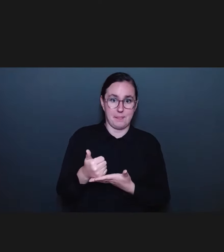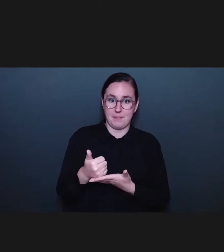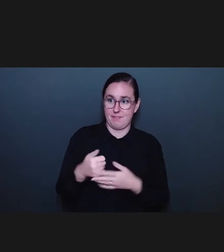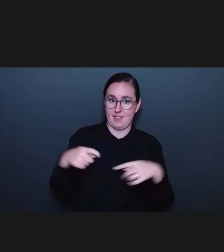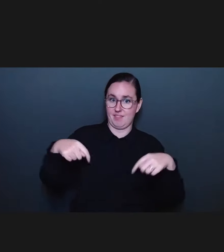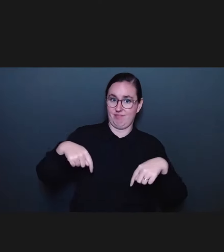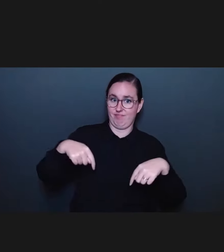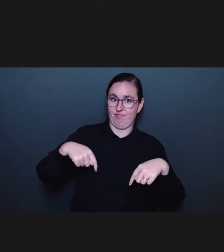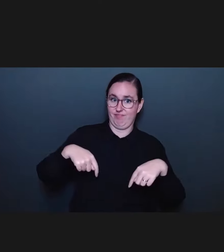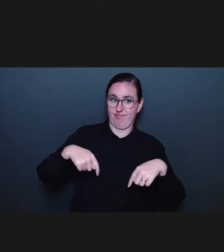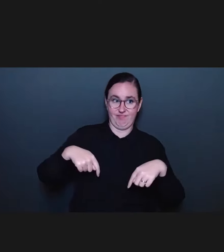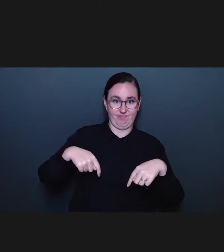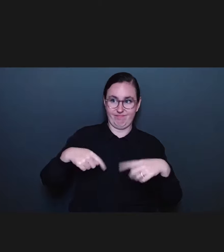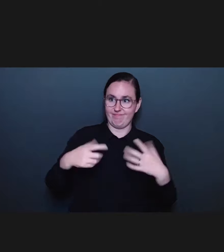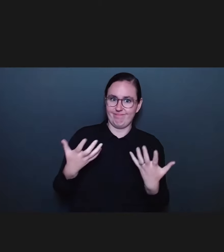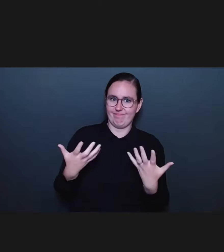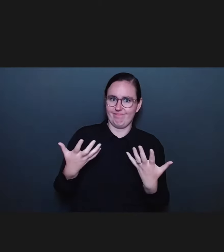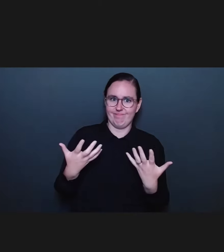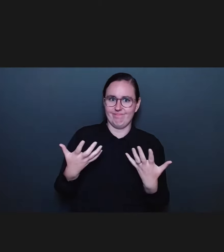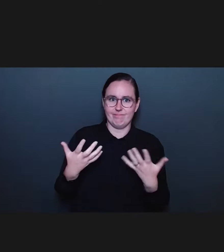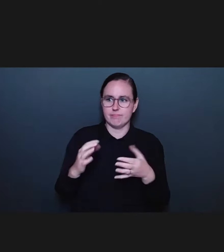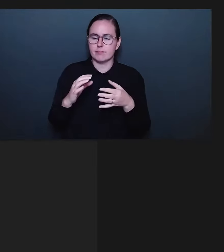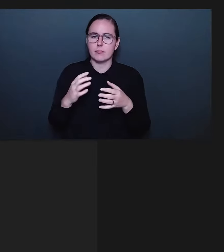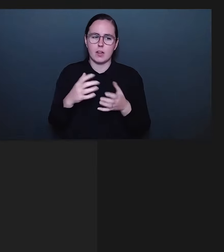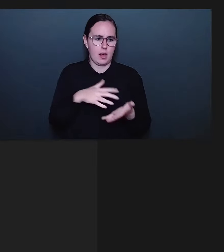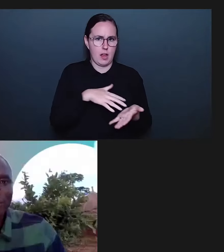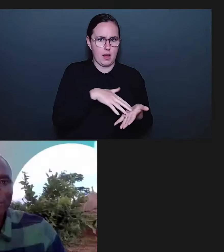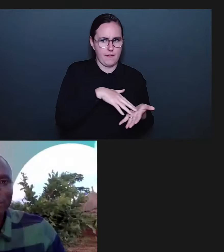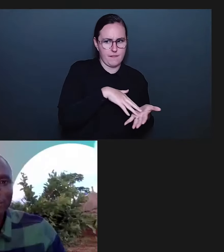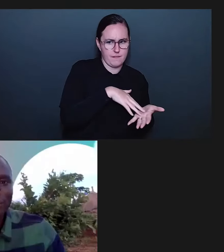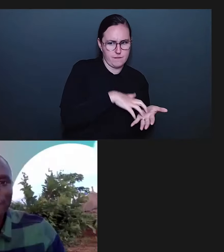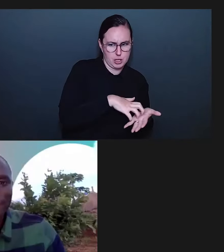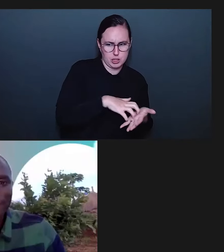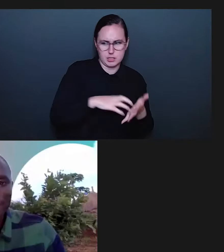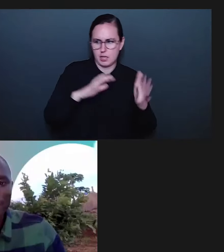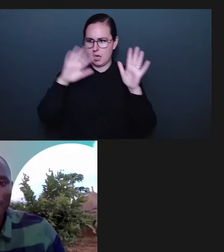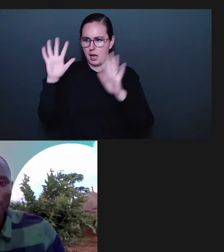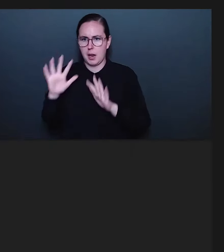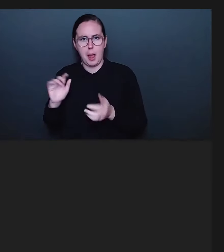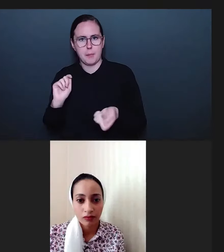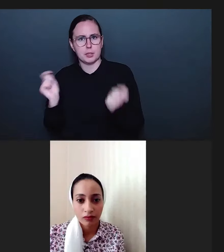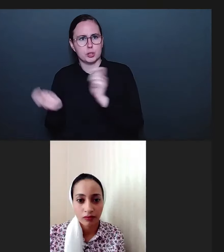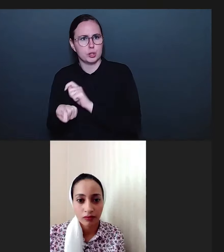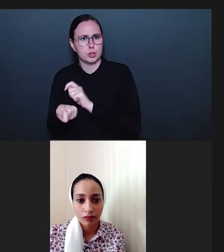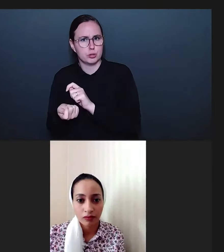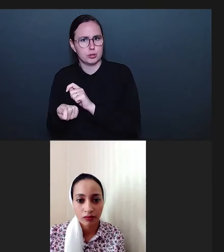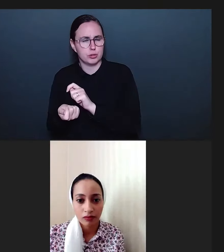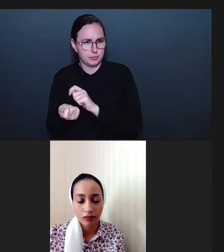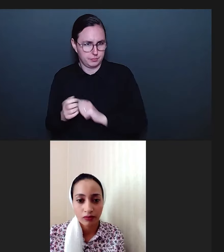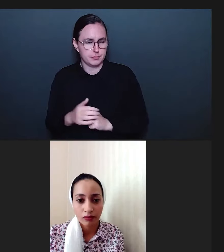How do climate shocks create or exacerbate fragility? May I first invite Louise Cord,